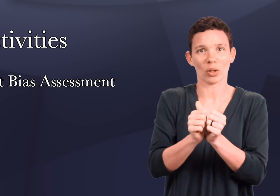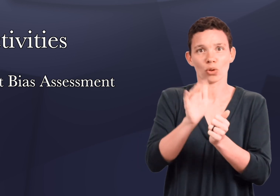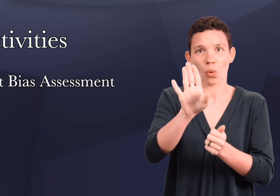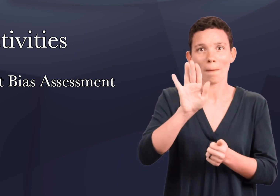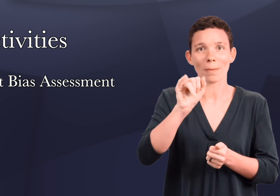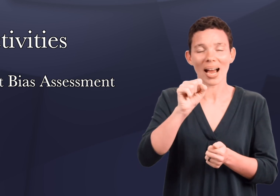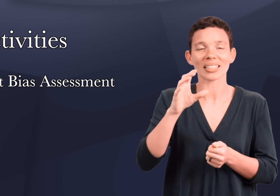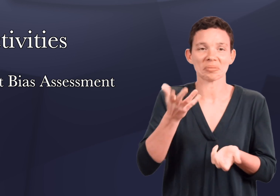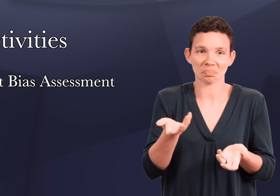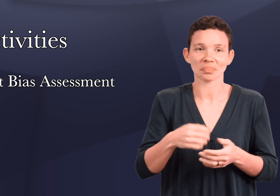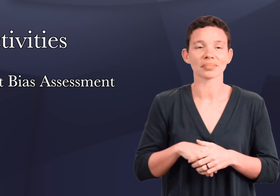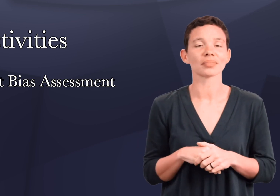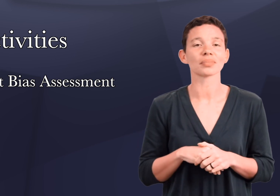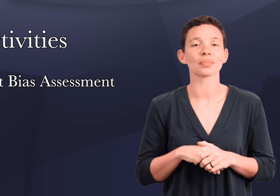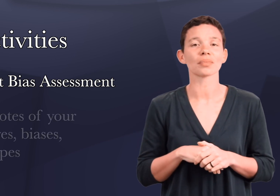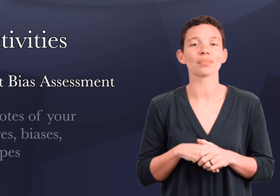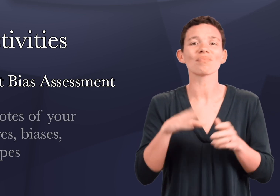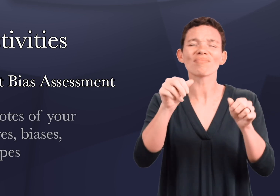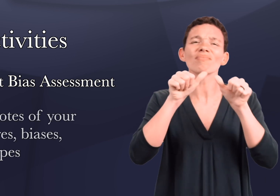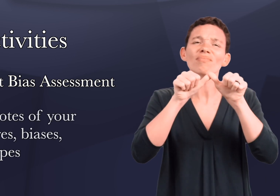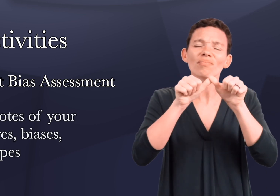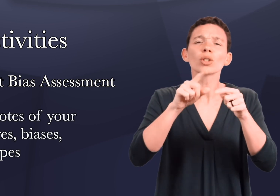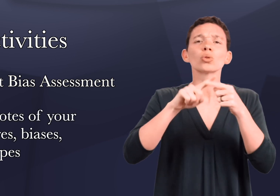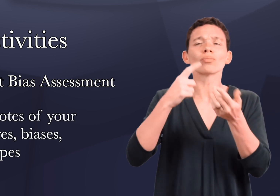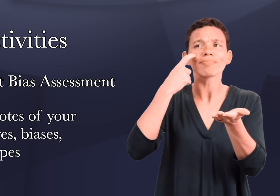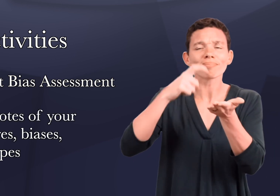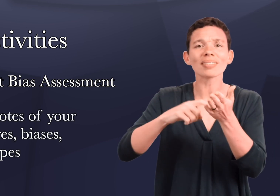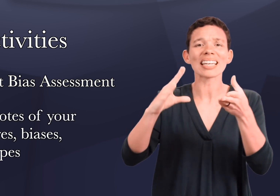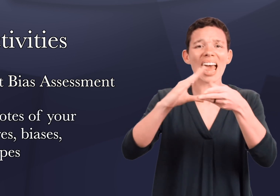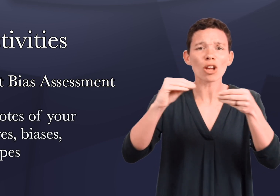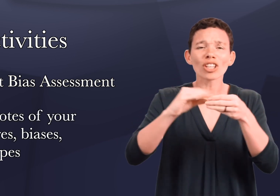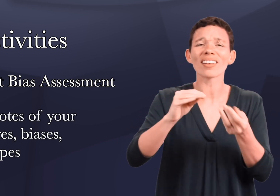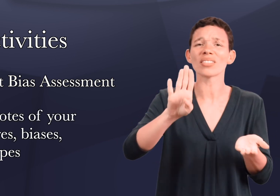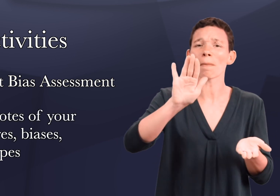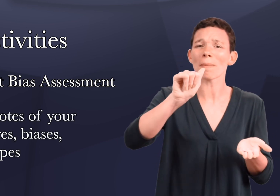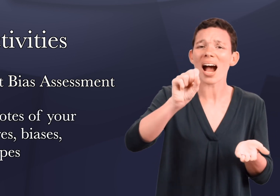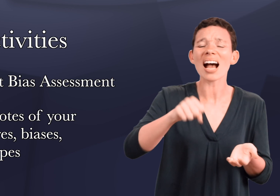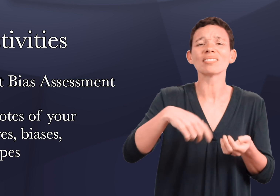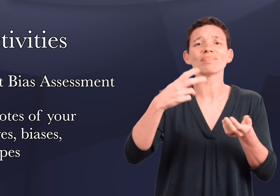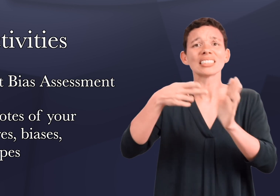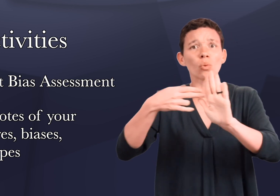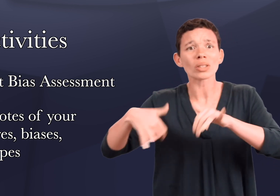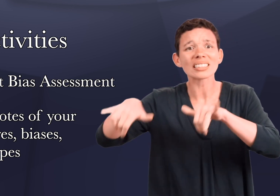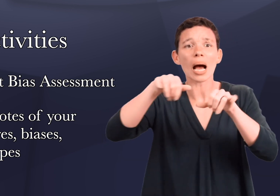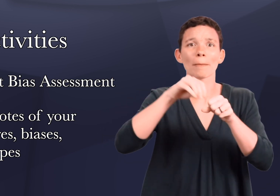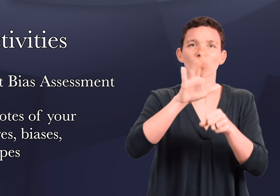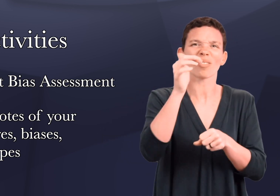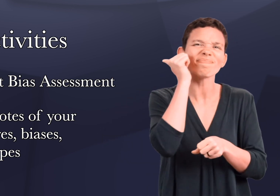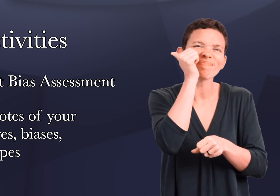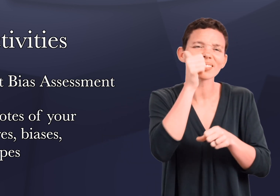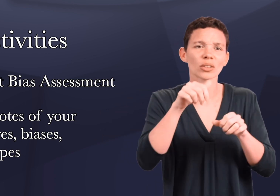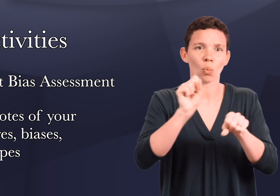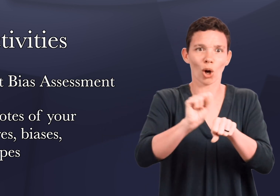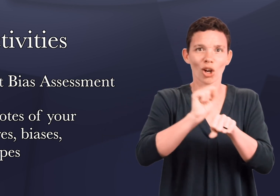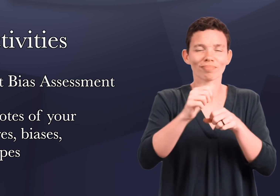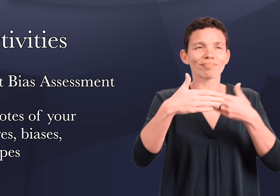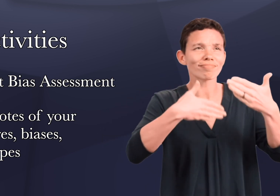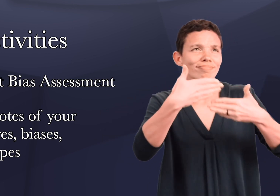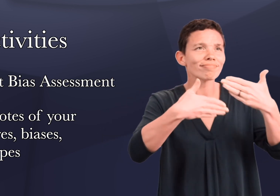Just more awareness of your biases. Make notes of the narratives, biases, and stereotypes in your daily life and work.